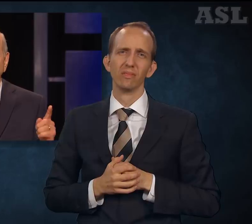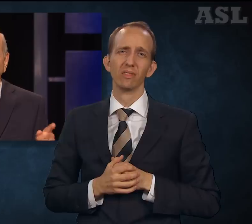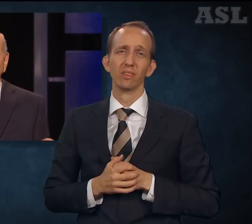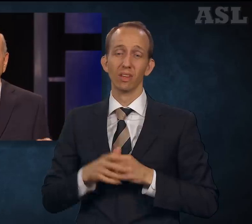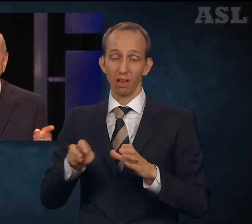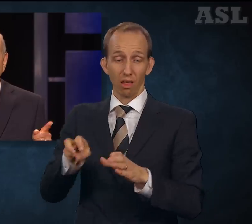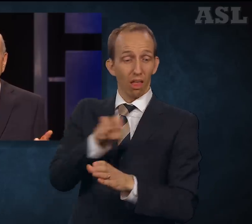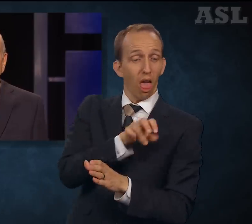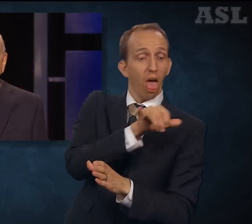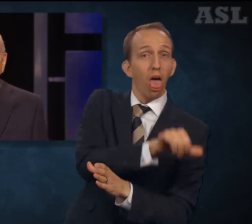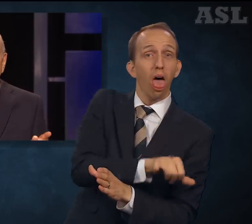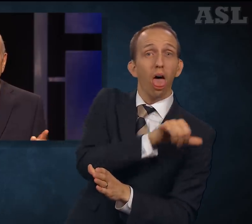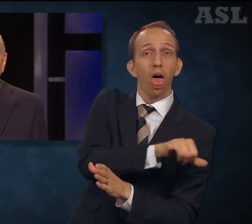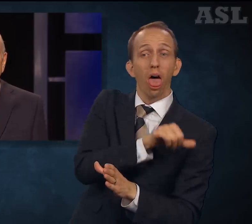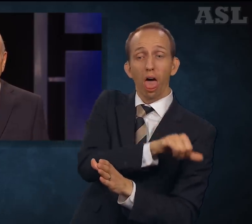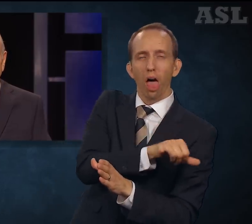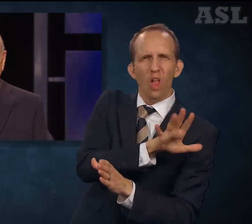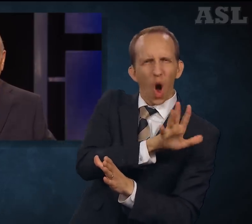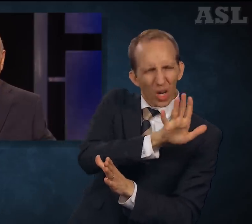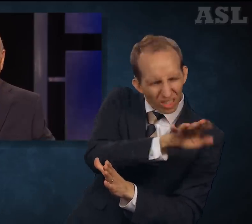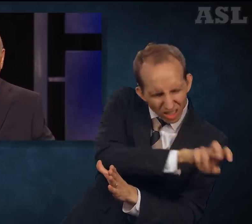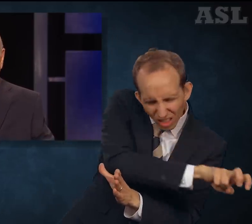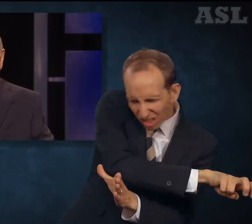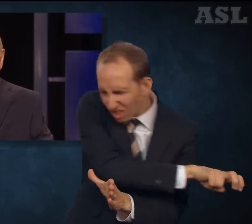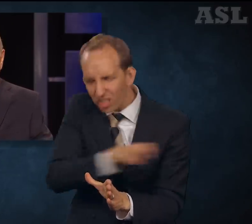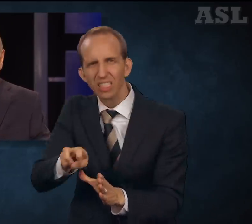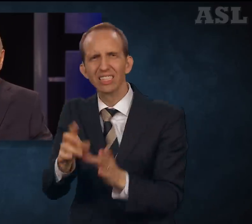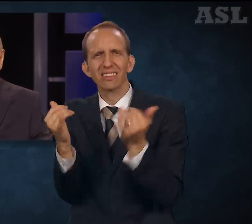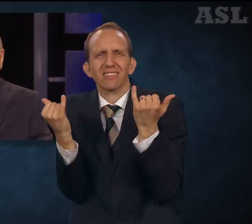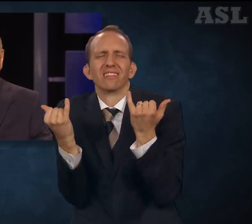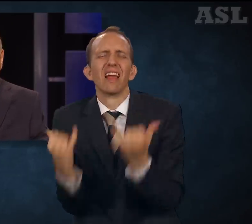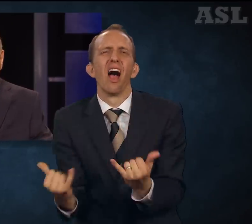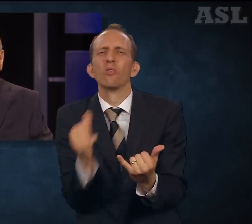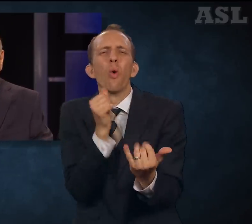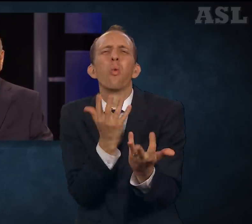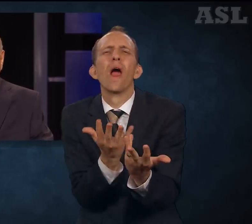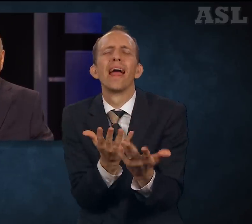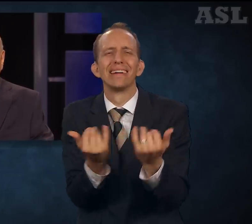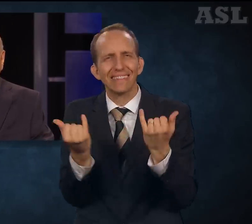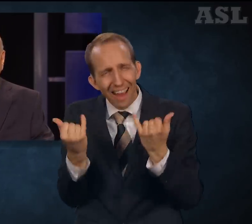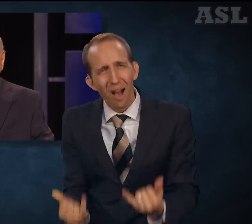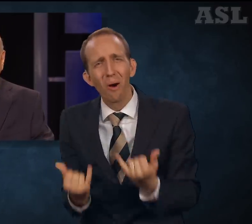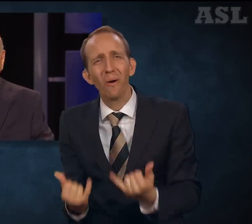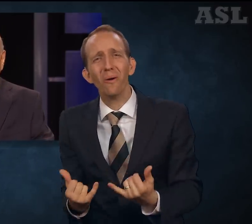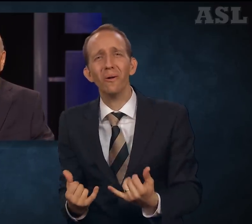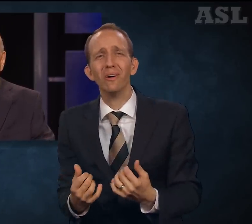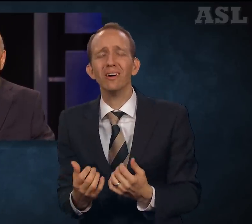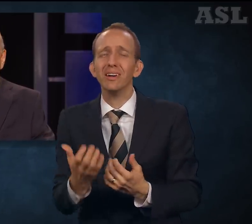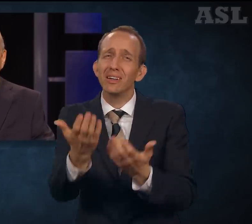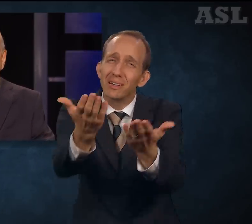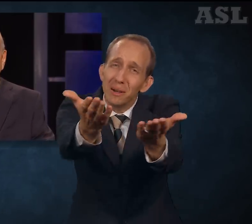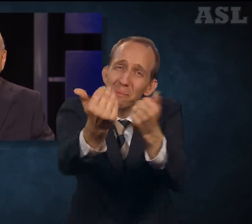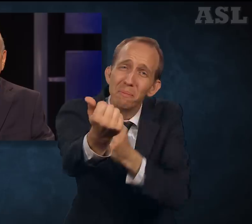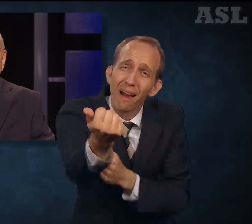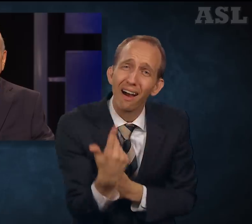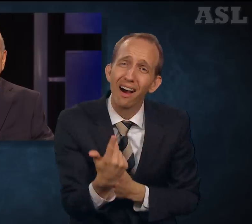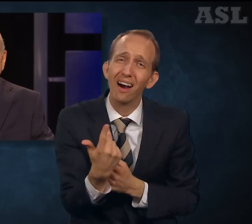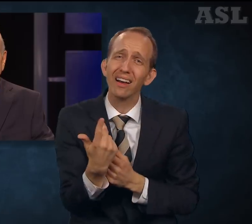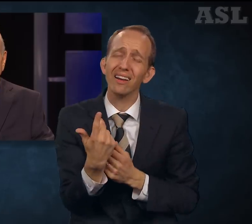COVENANT PATH ONE MORE